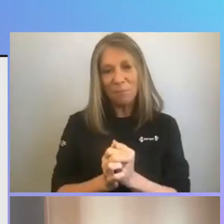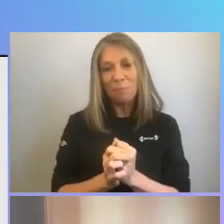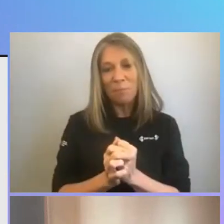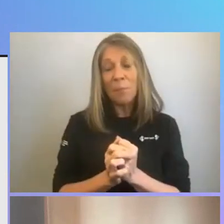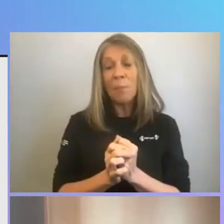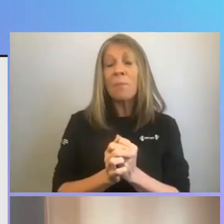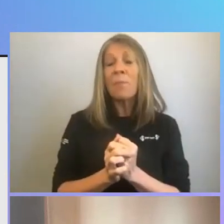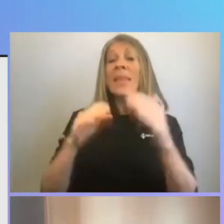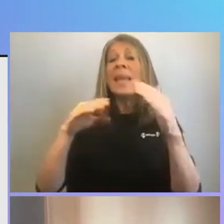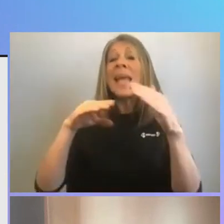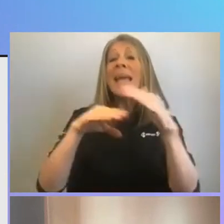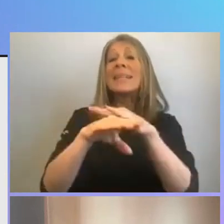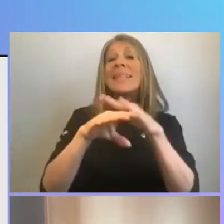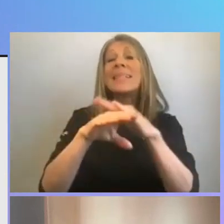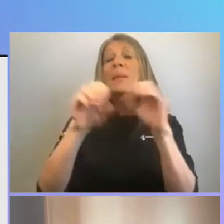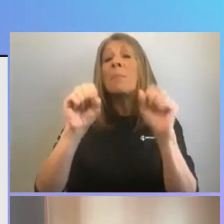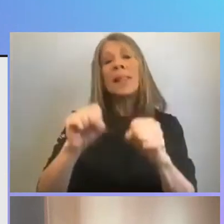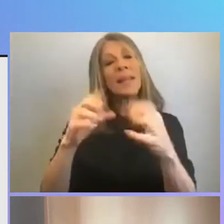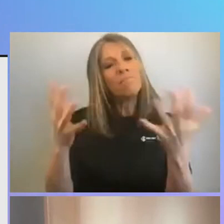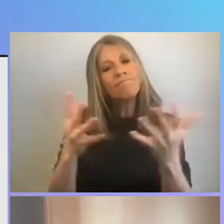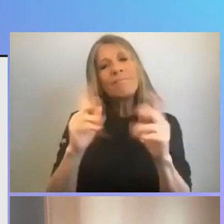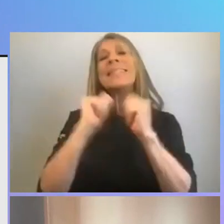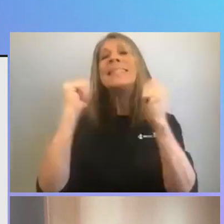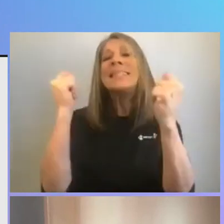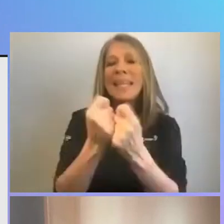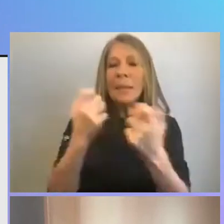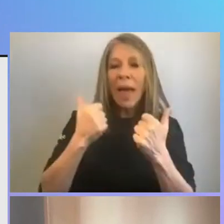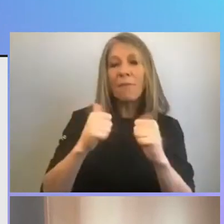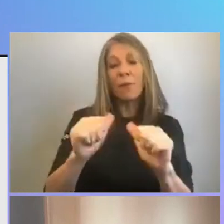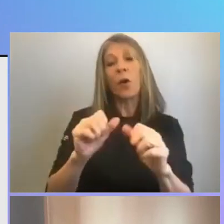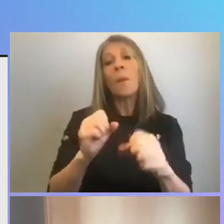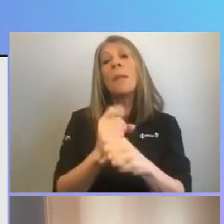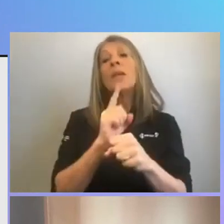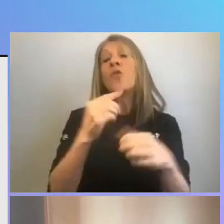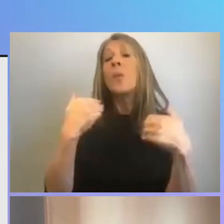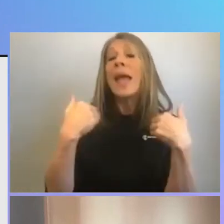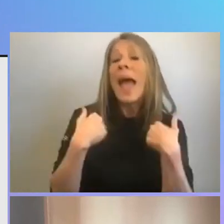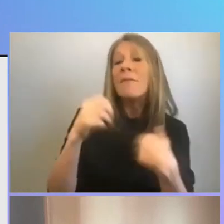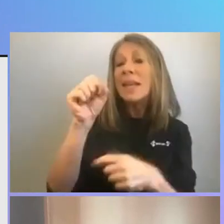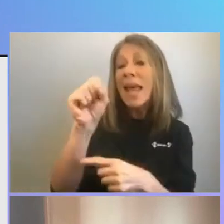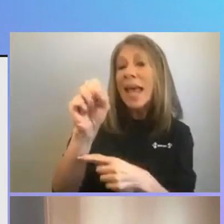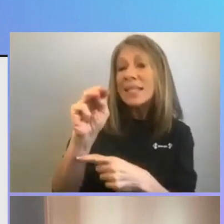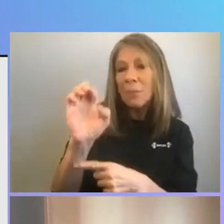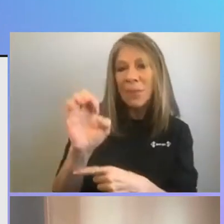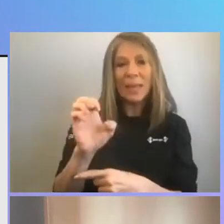accessibility. It's a team effort, right? Ensuring that we have an accessibility subject matter expert or developer